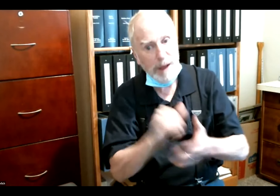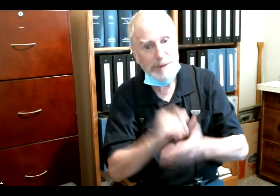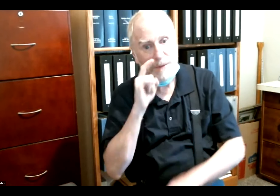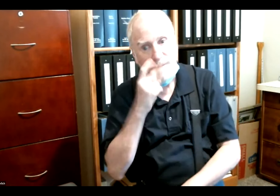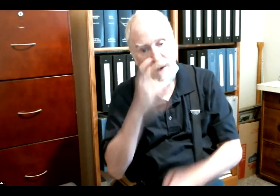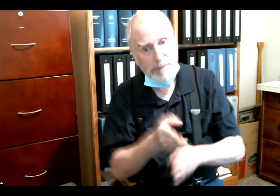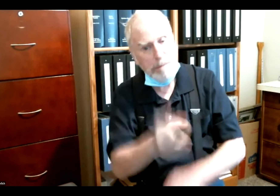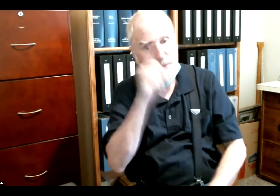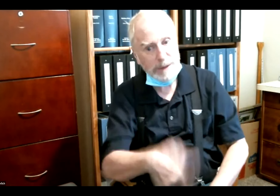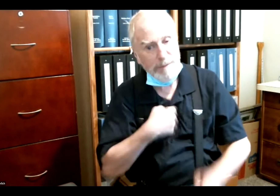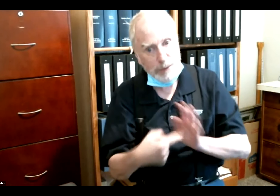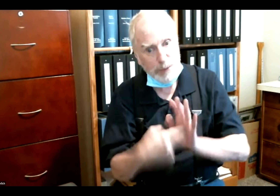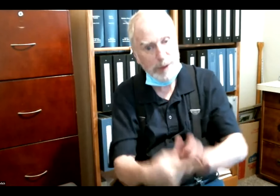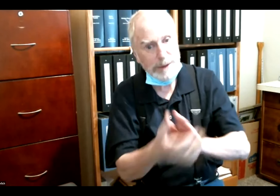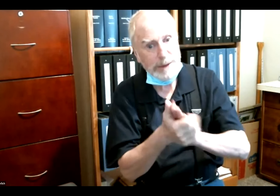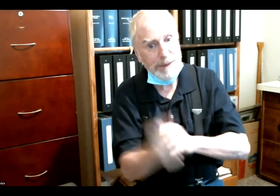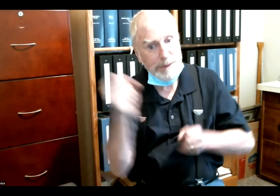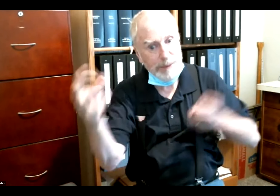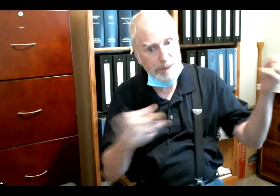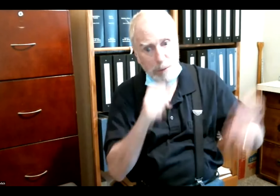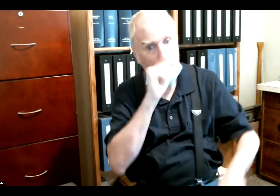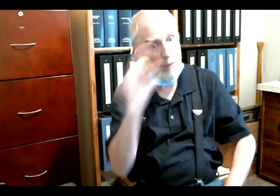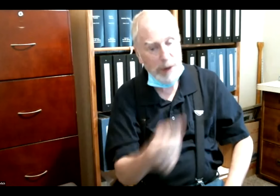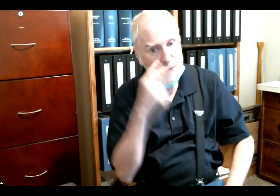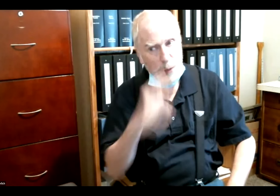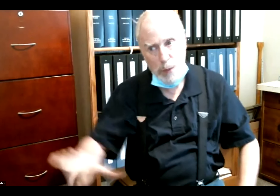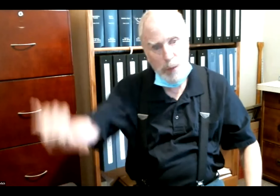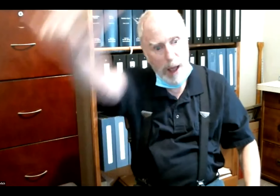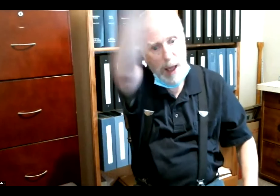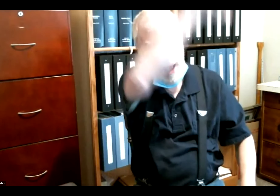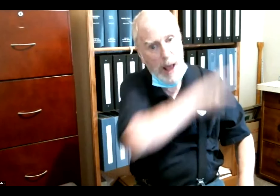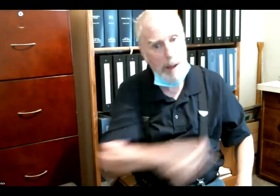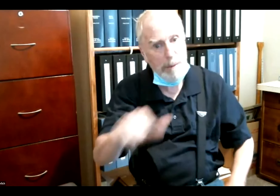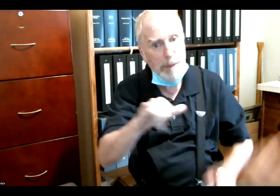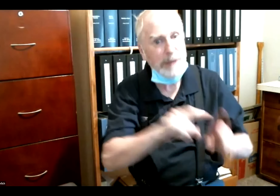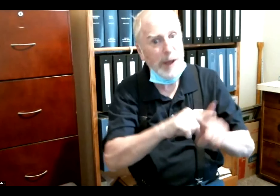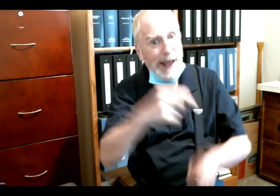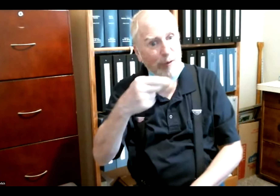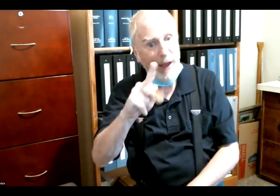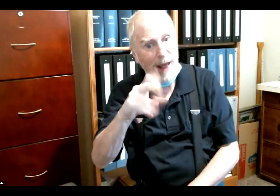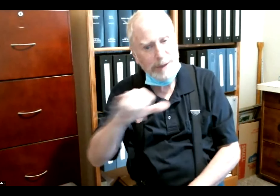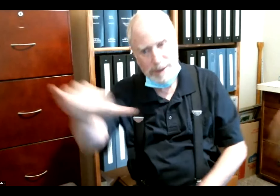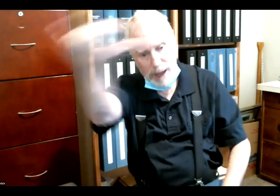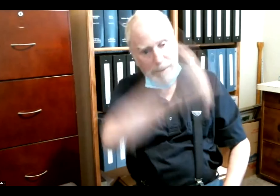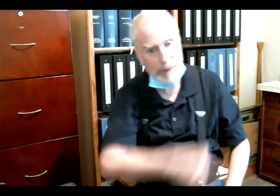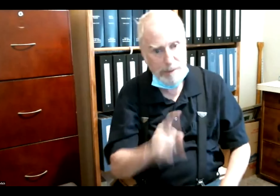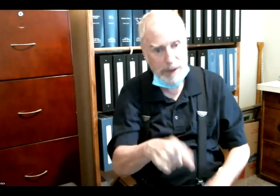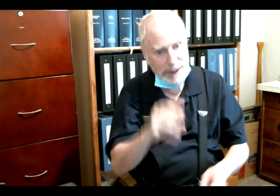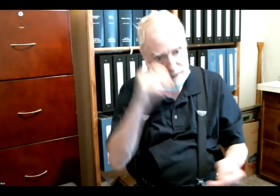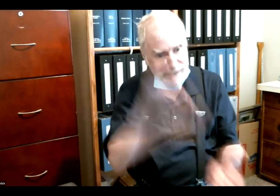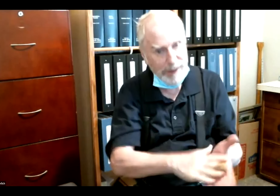can communicate and allows us to access communication with them. You will see in other states they